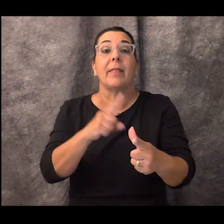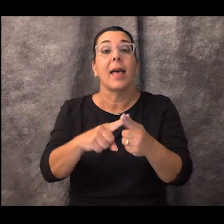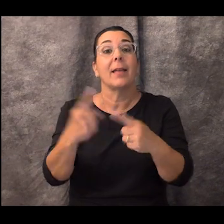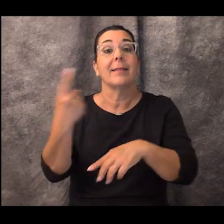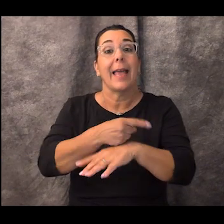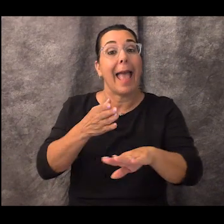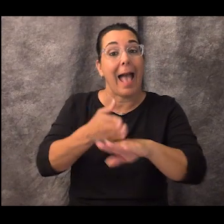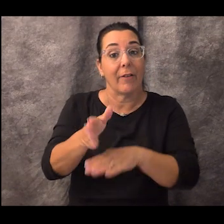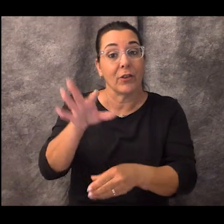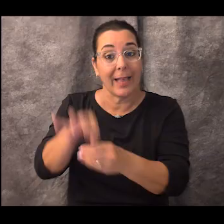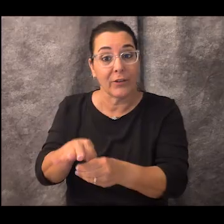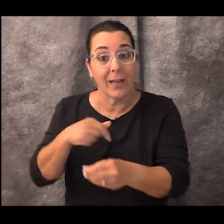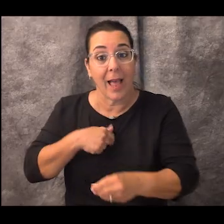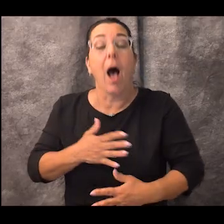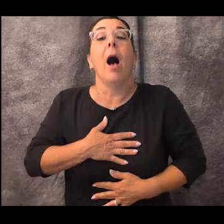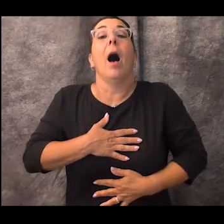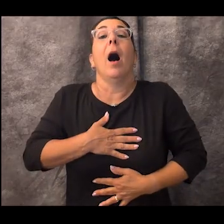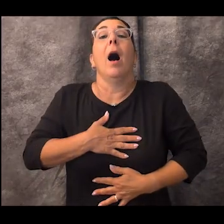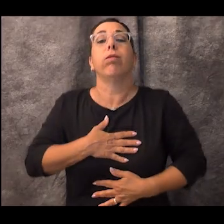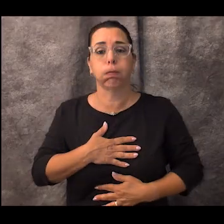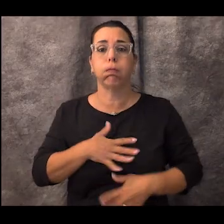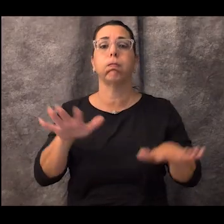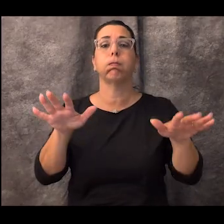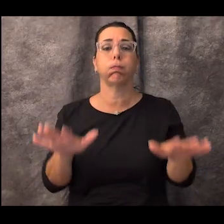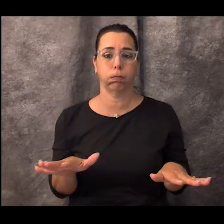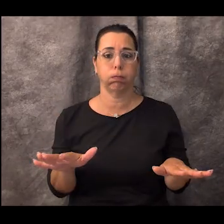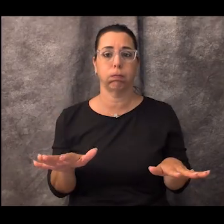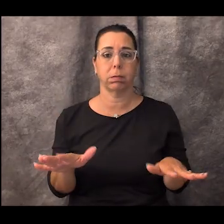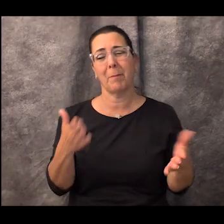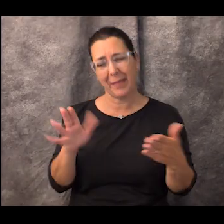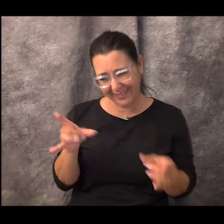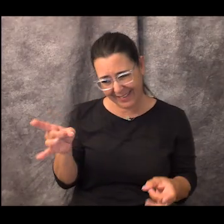(Michelle) That might be a terrible answer, but I promise you, I'm good at this. Okay, guys, I.